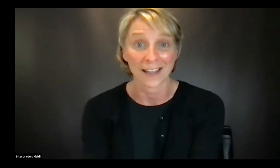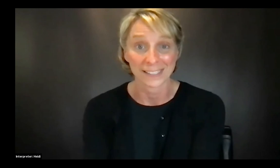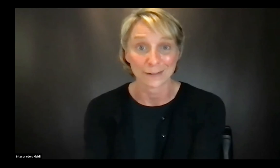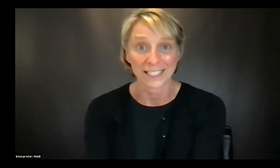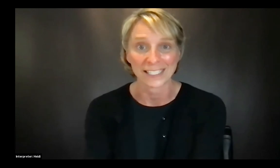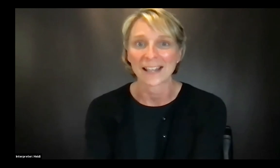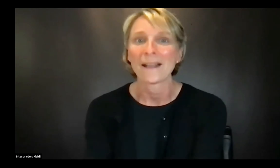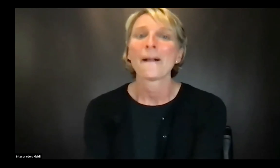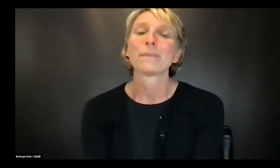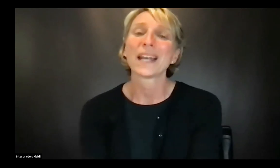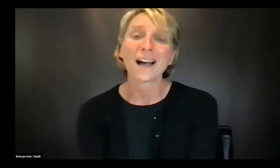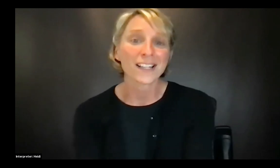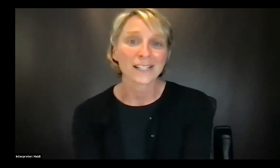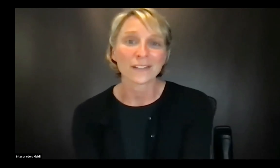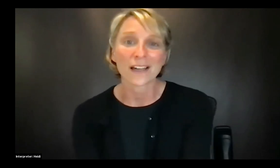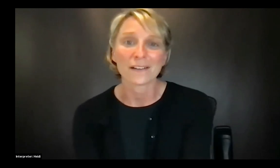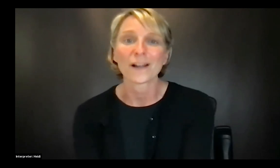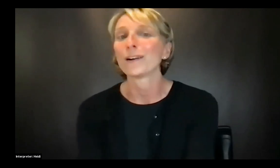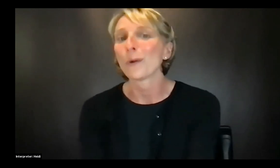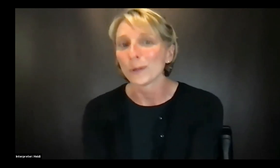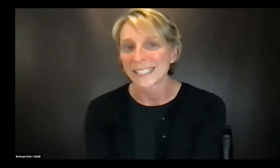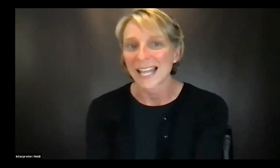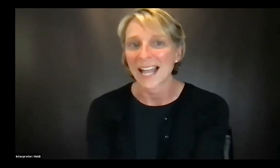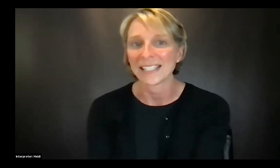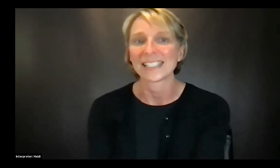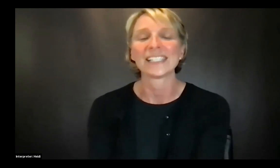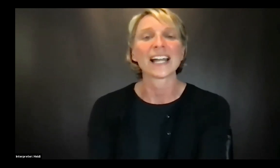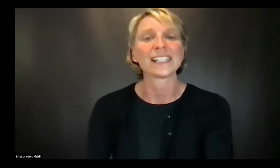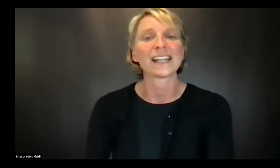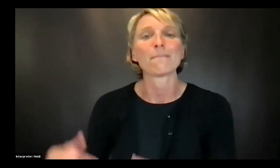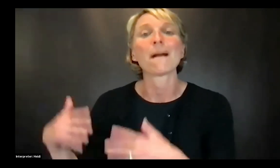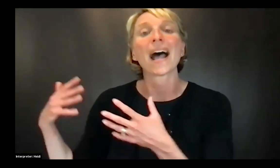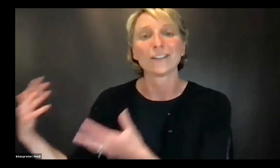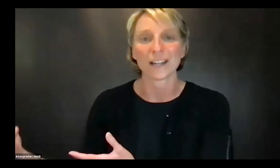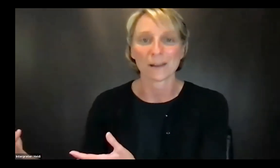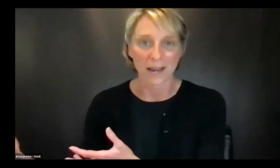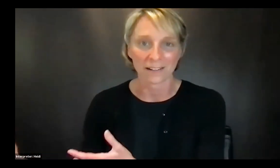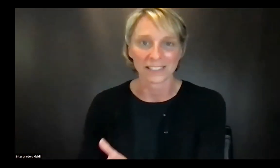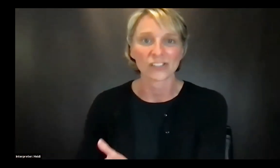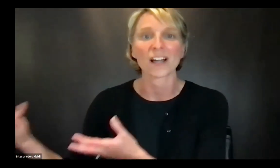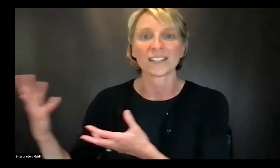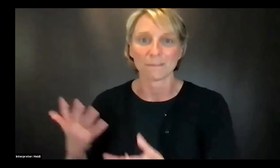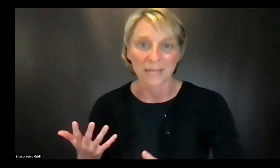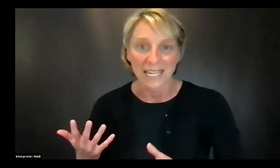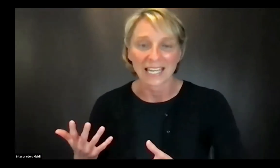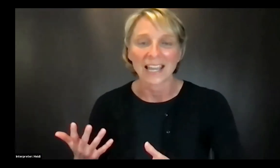students. But I also love our old signs, the signs that my grandparents taught to me,